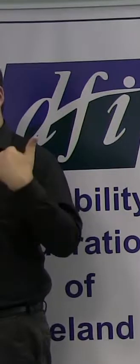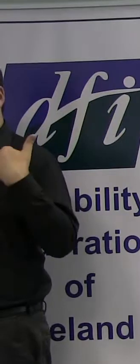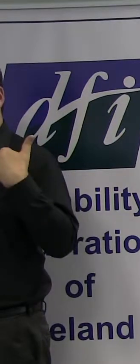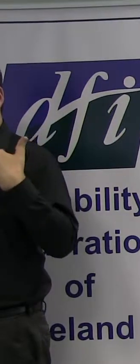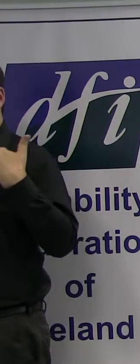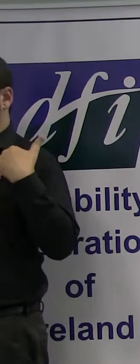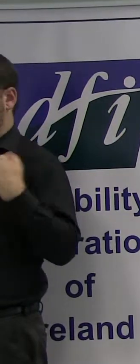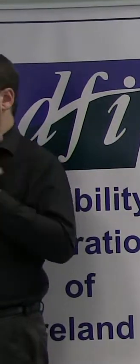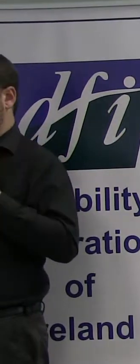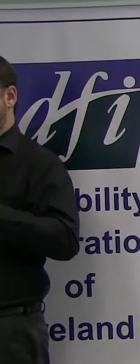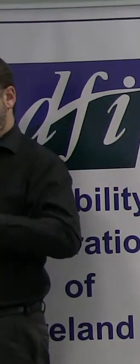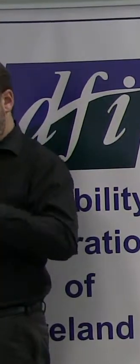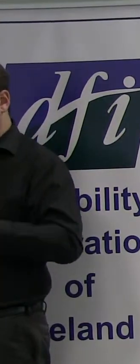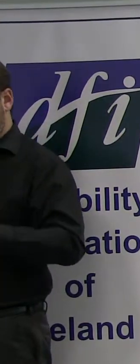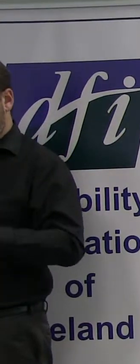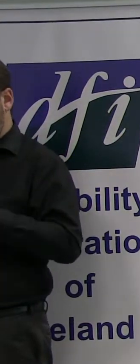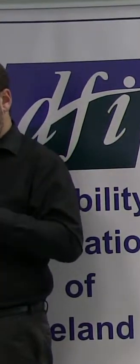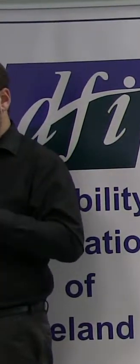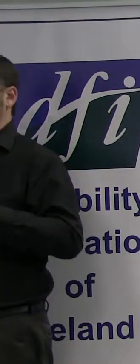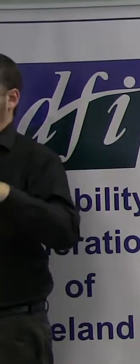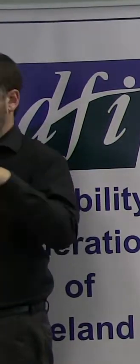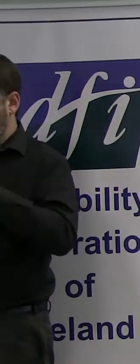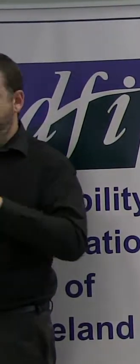there and we will issue guidelines and call the Congress for the benefits of